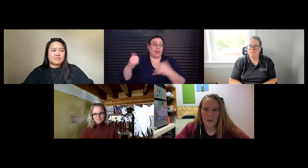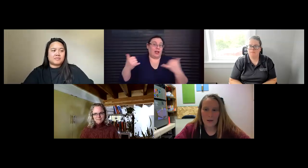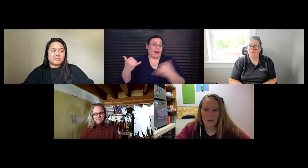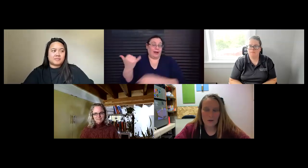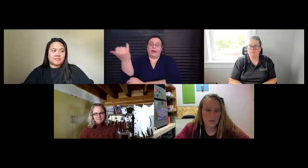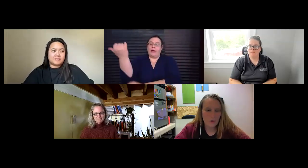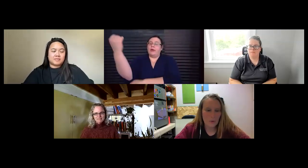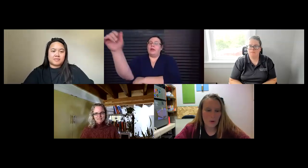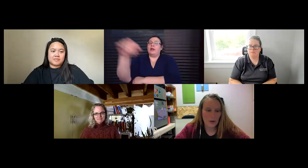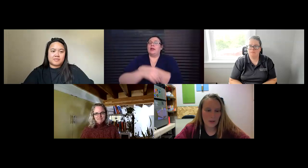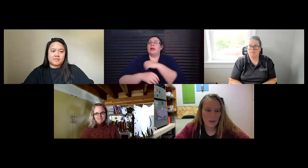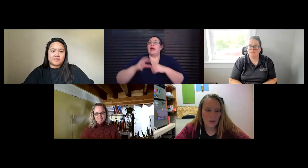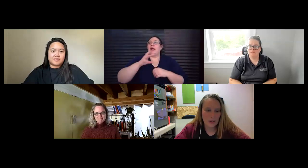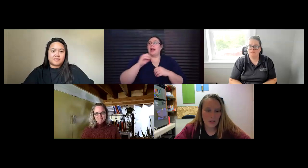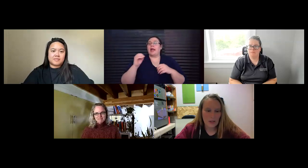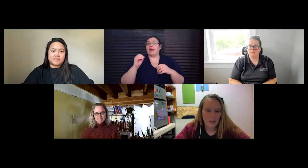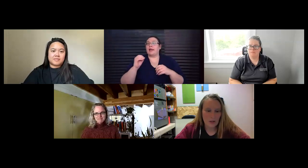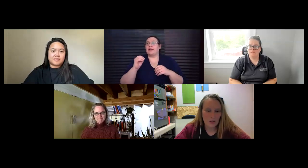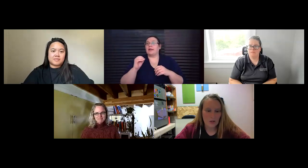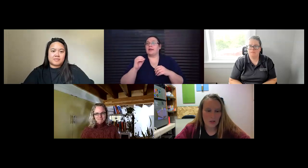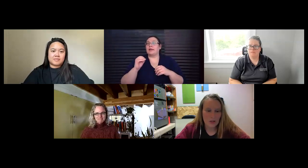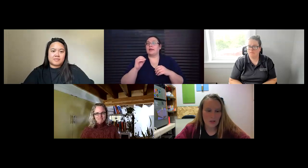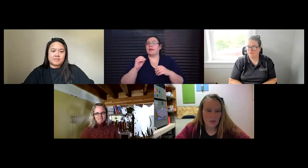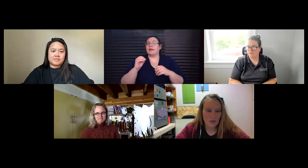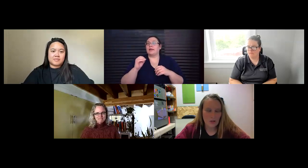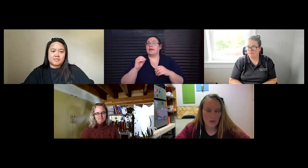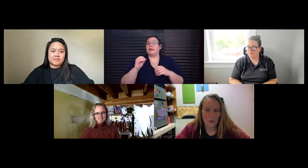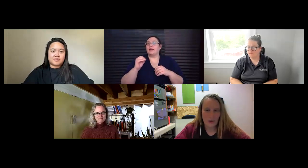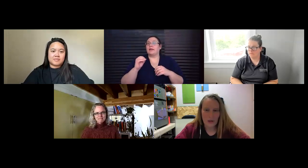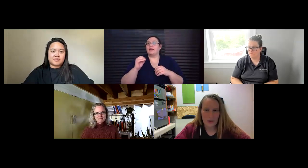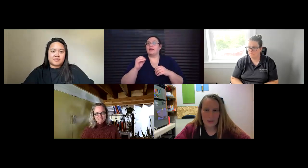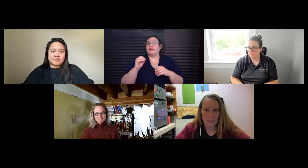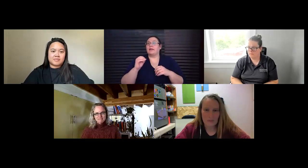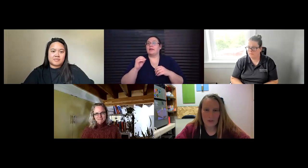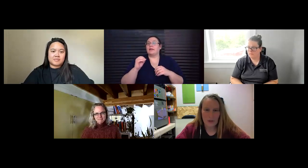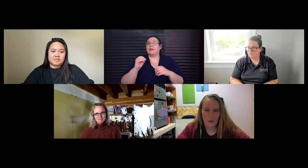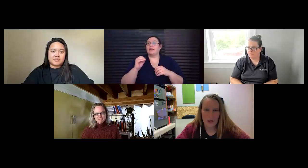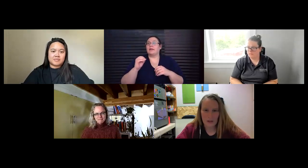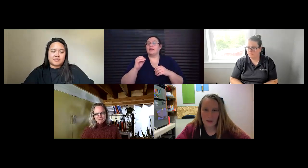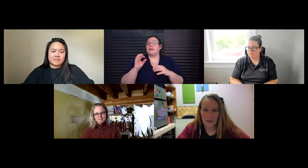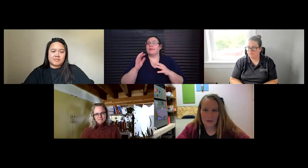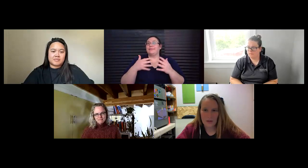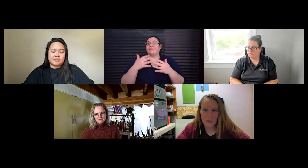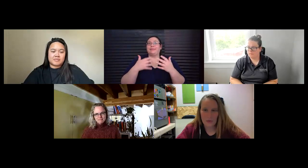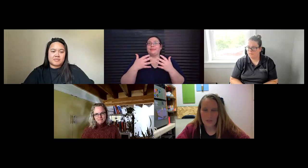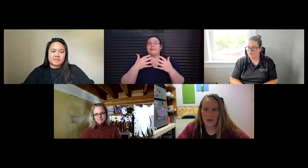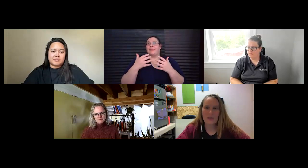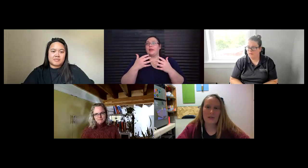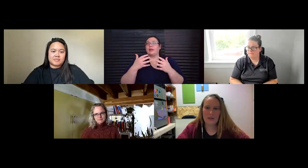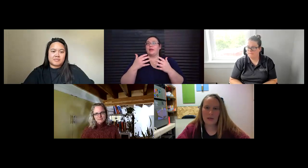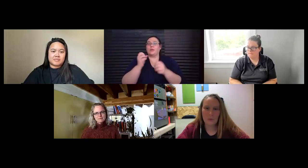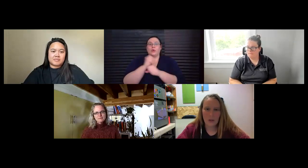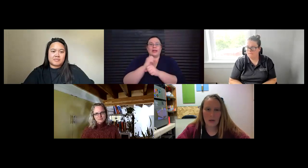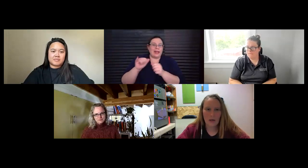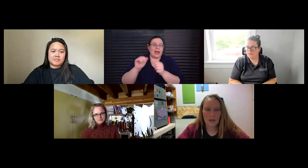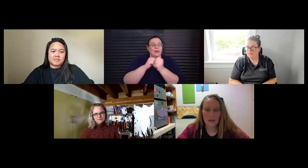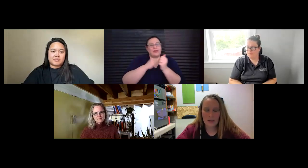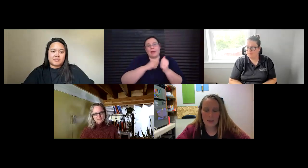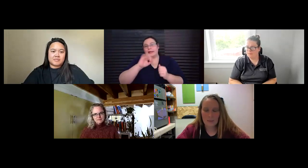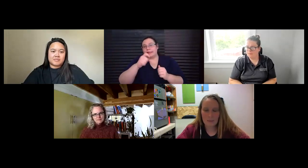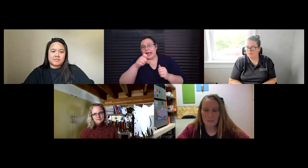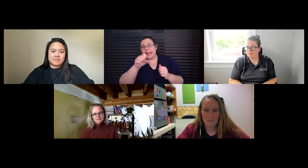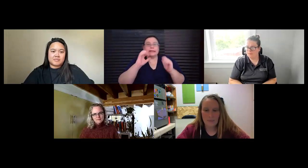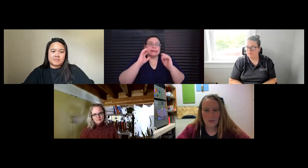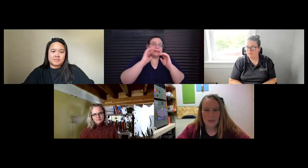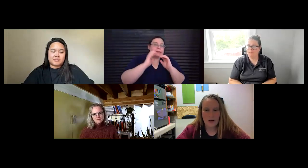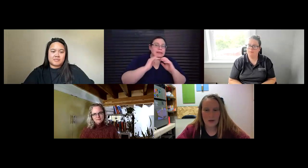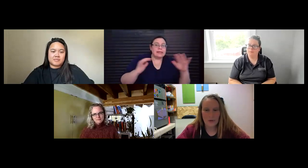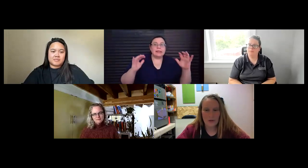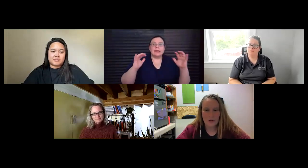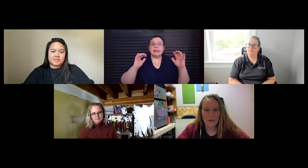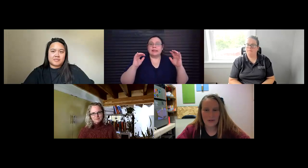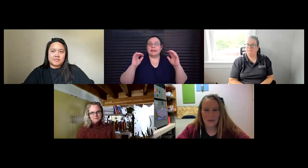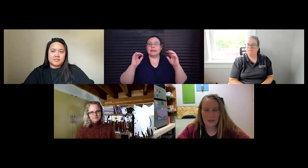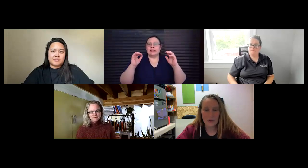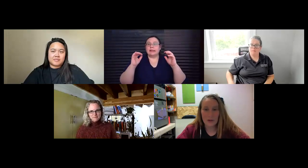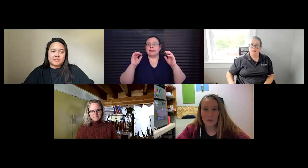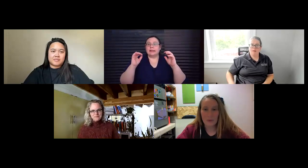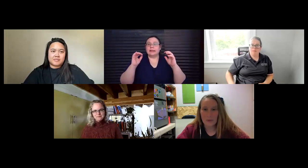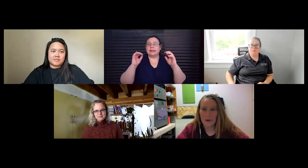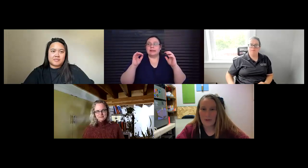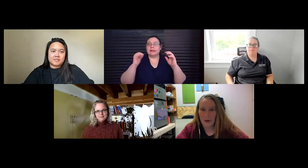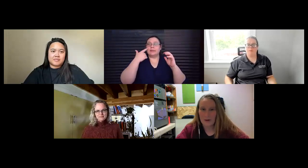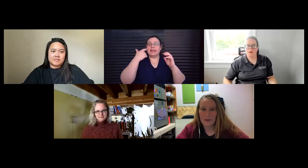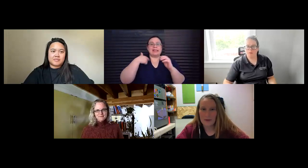And also just knowing working that into taxes and whatnot because I would need to be informed about that.